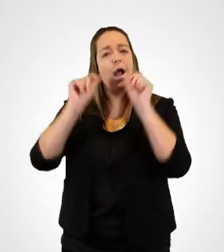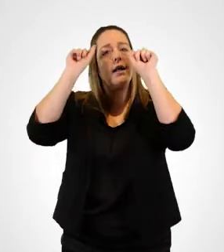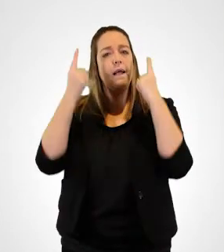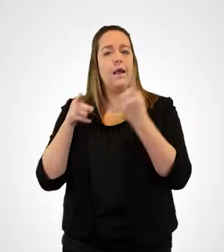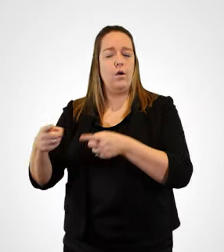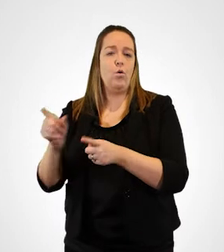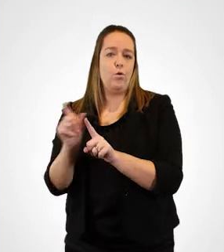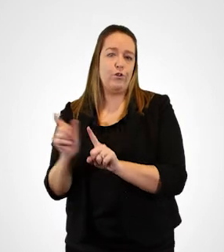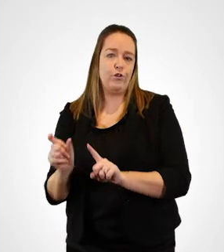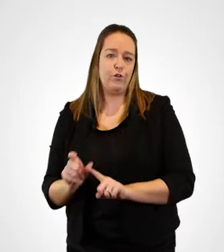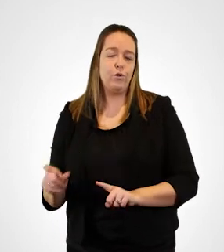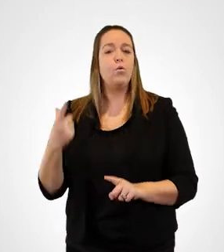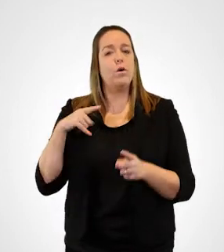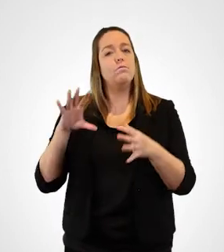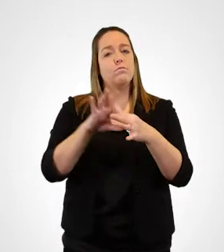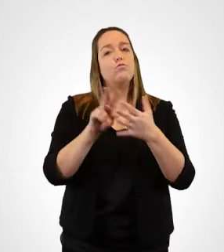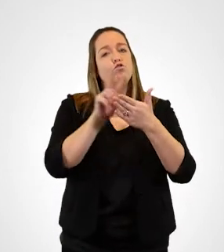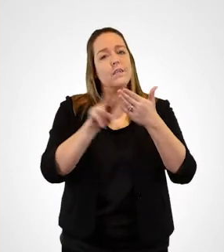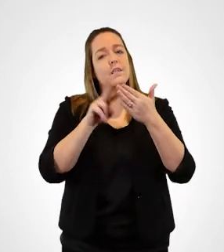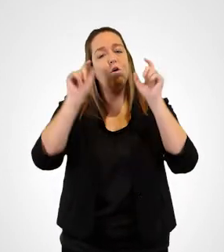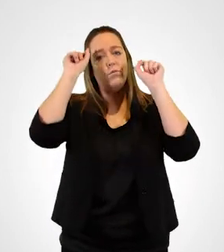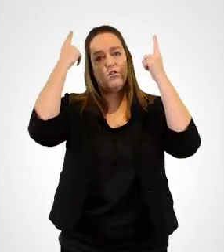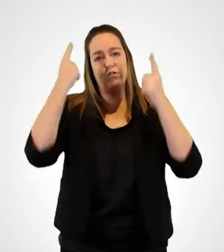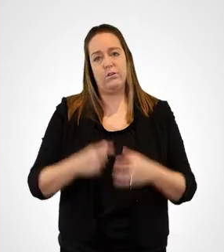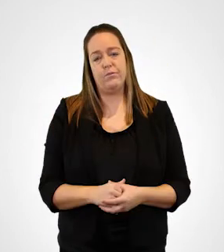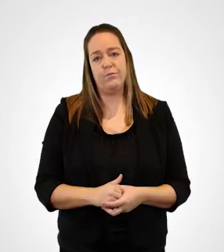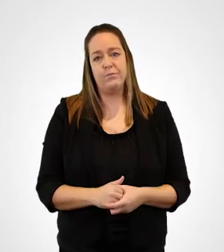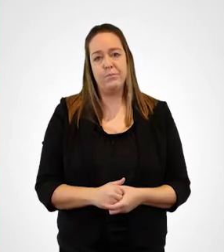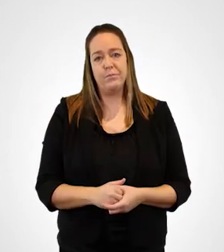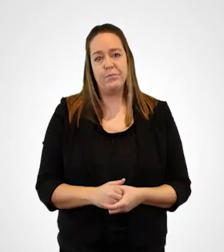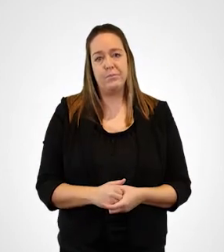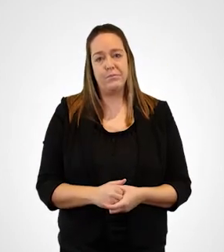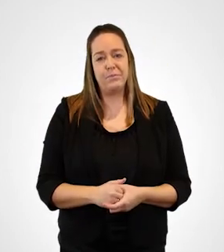and that's why we've also looked at reading comprehension.